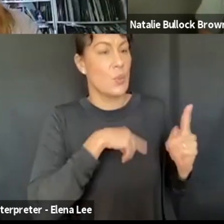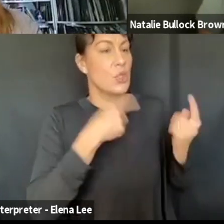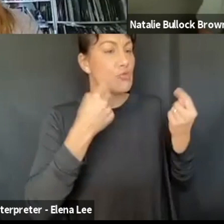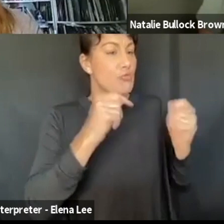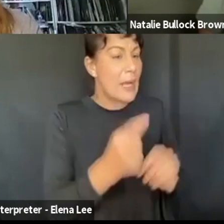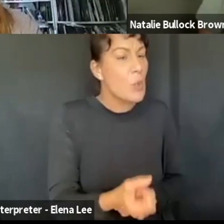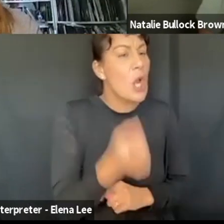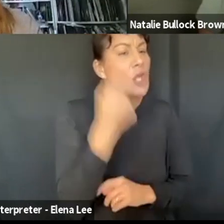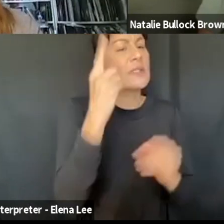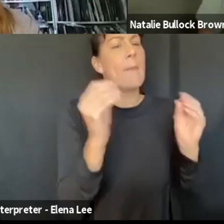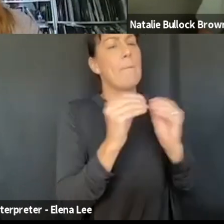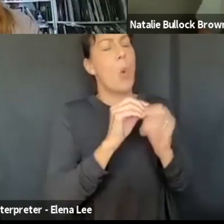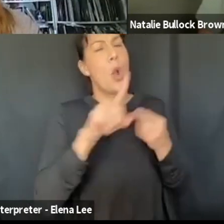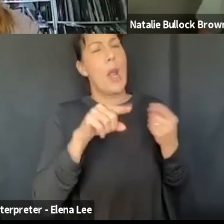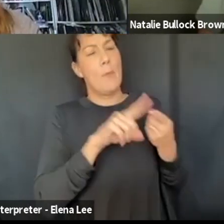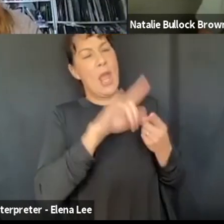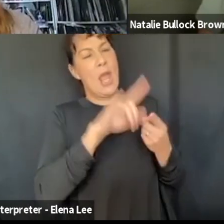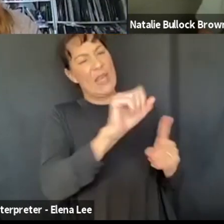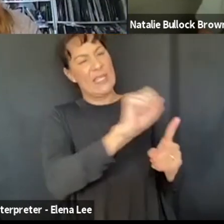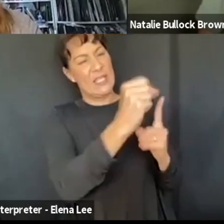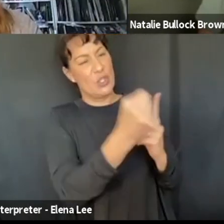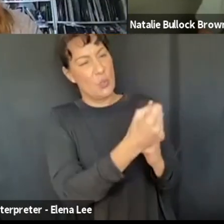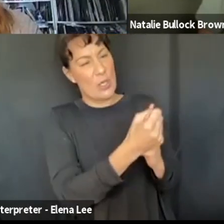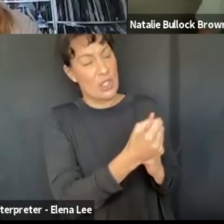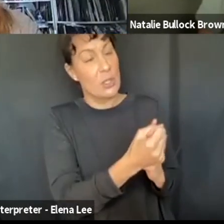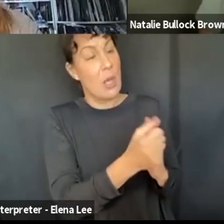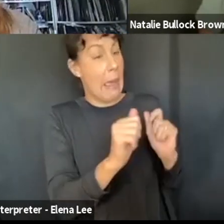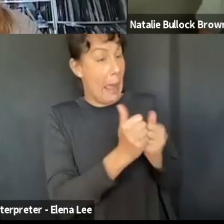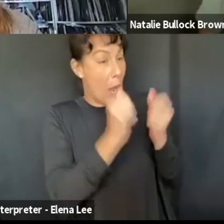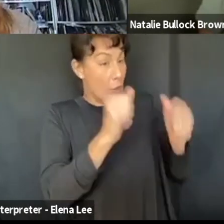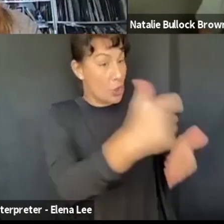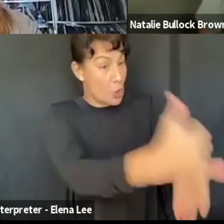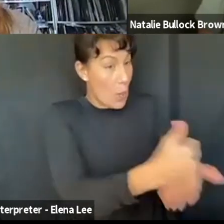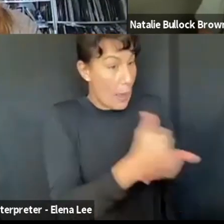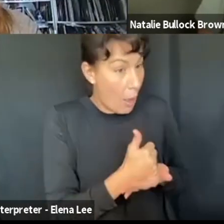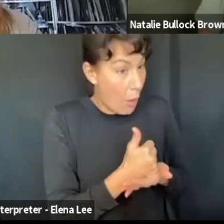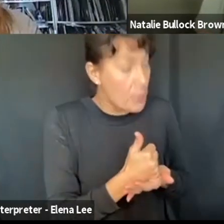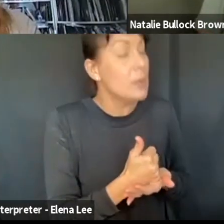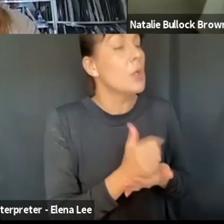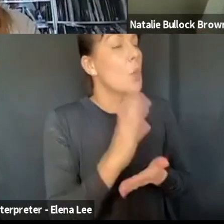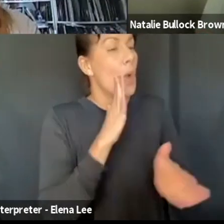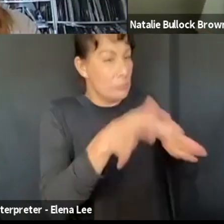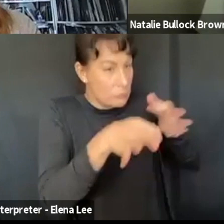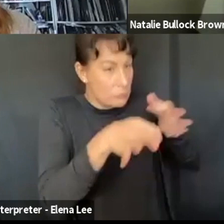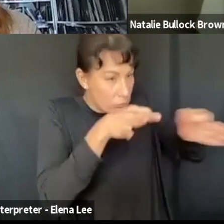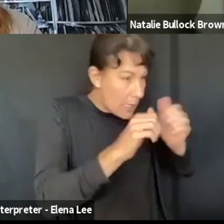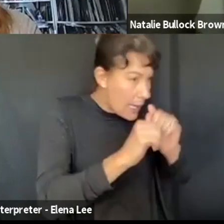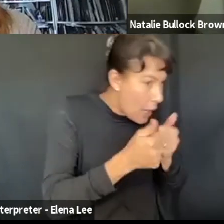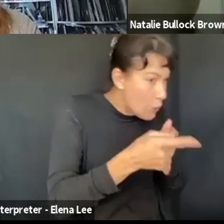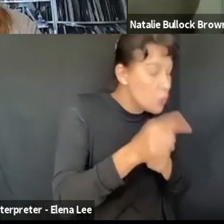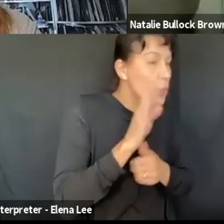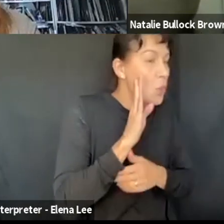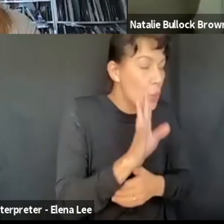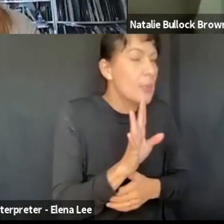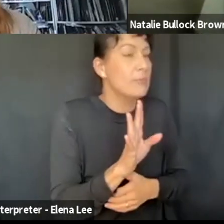and this is how you would help and you would shed light. And this is what we're interested in talking about.